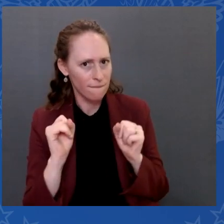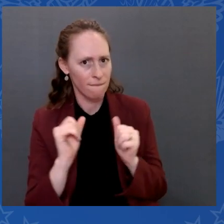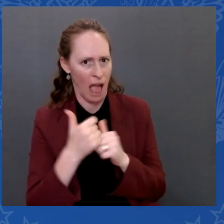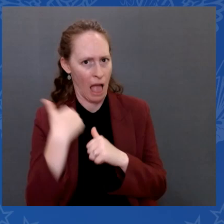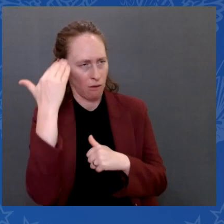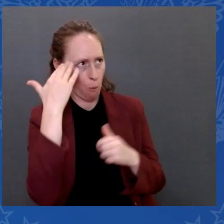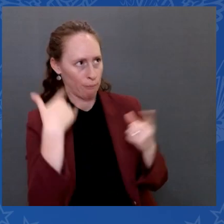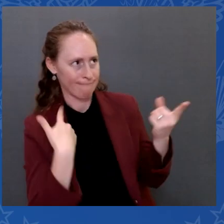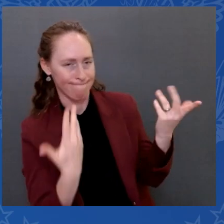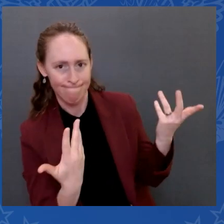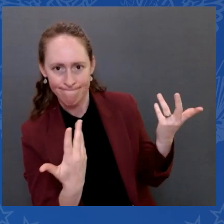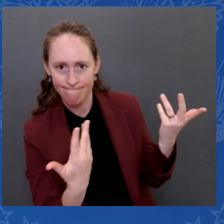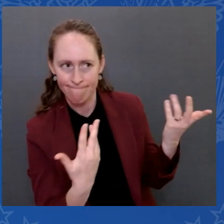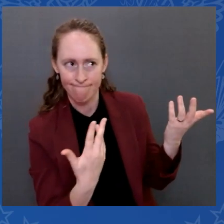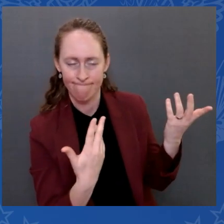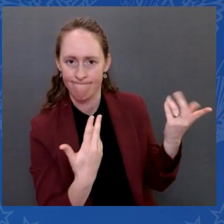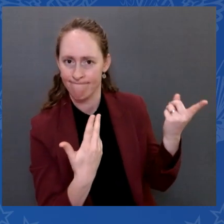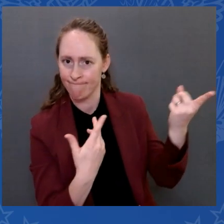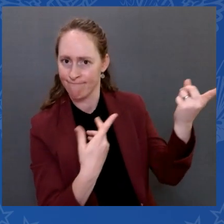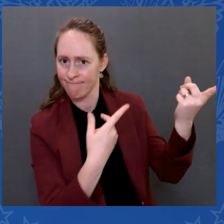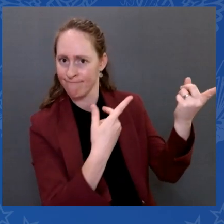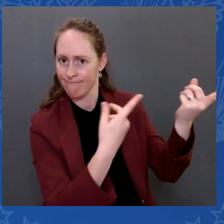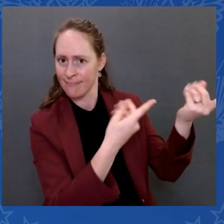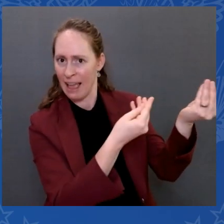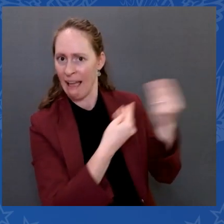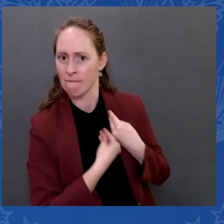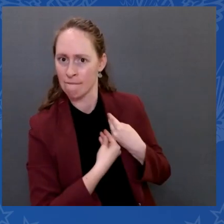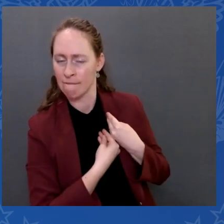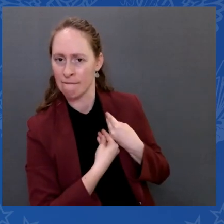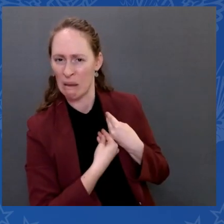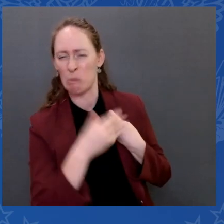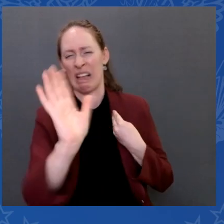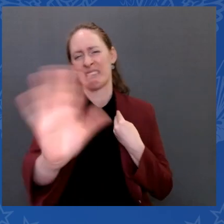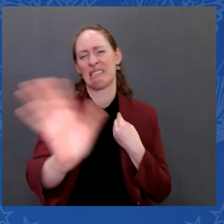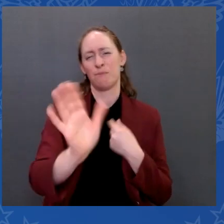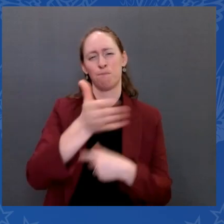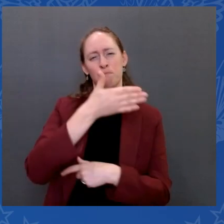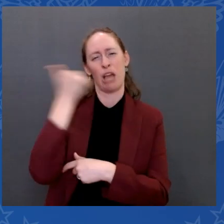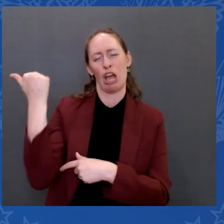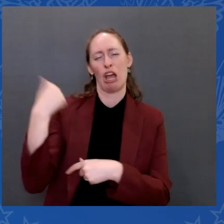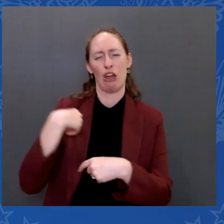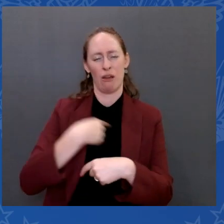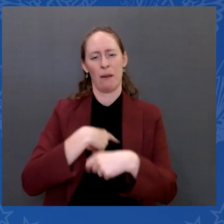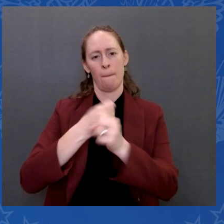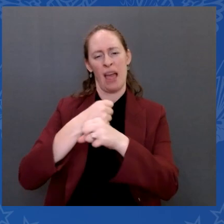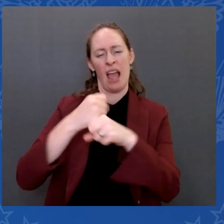and domestic investment here in the United States. The CHIPS-Plus Act will help us